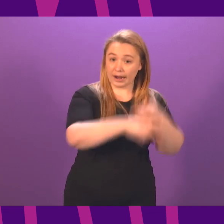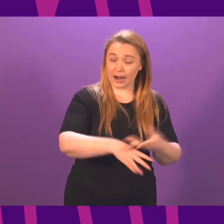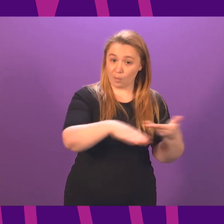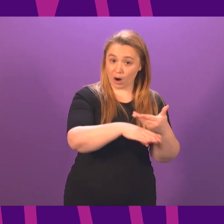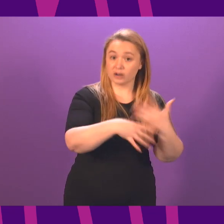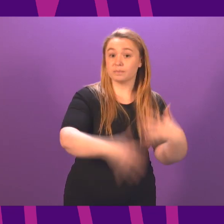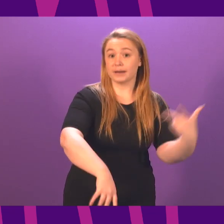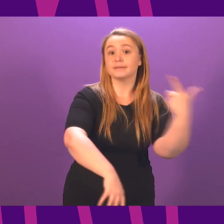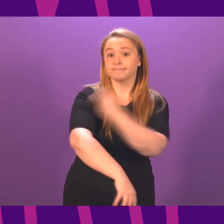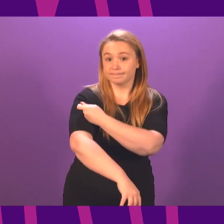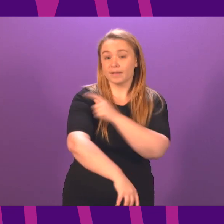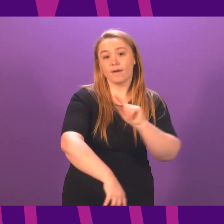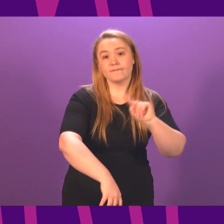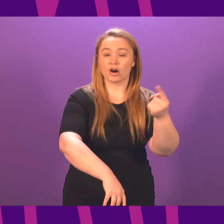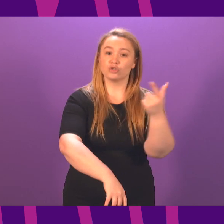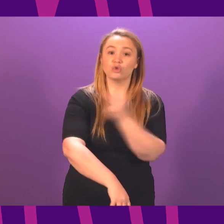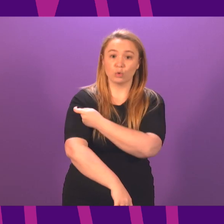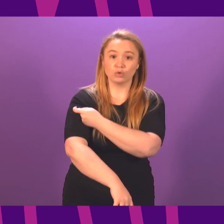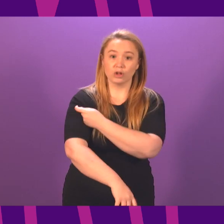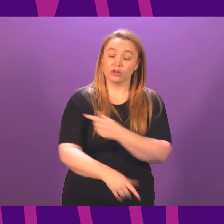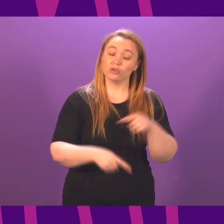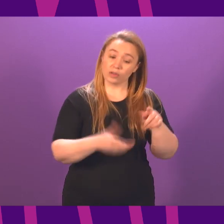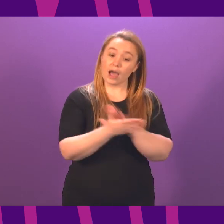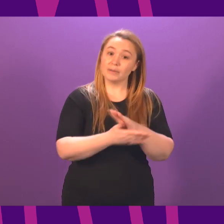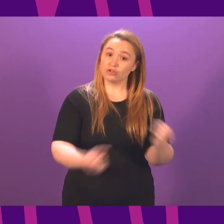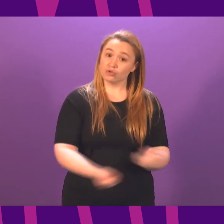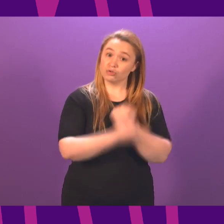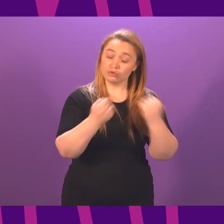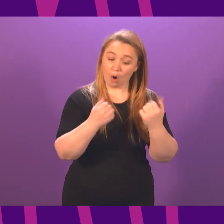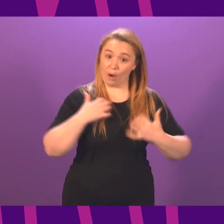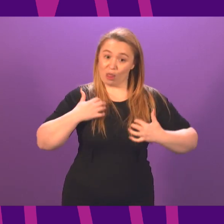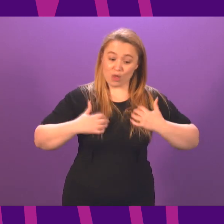which suggests that there is strong take-up and strong enthusiasm for being vaccinated.